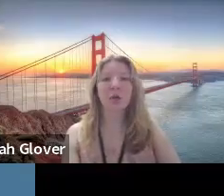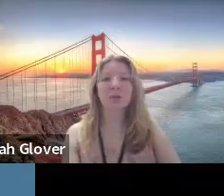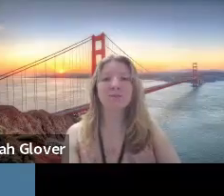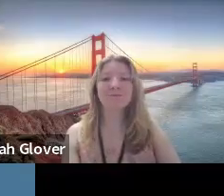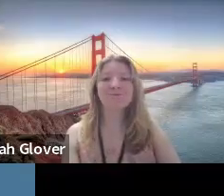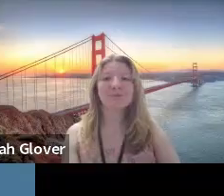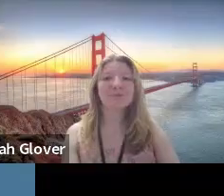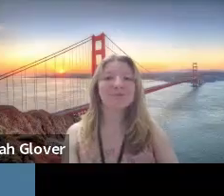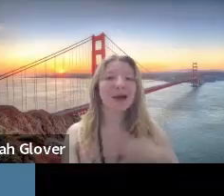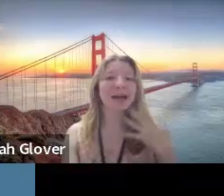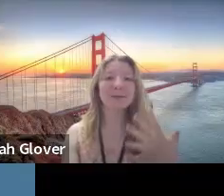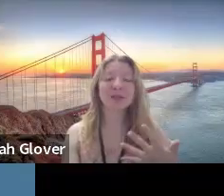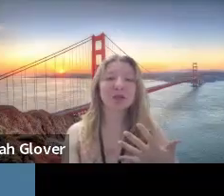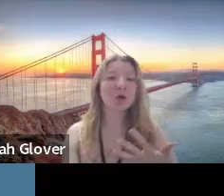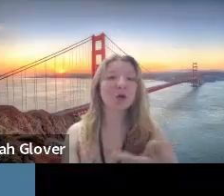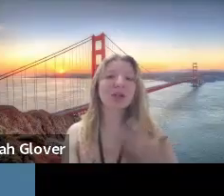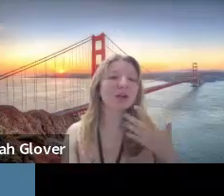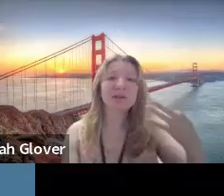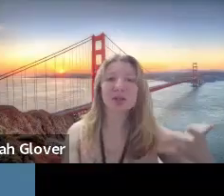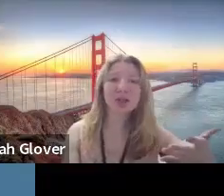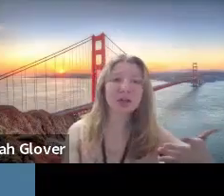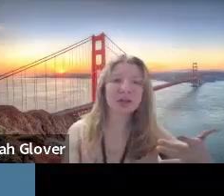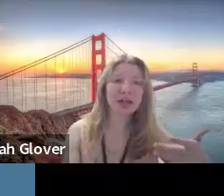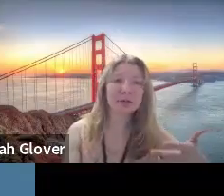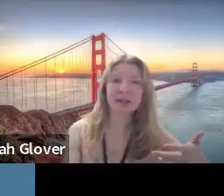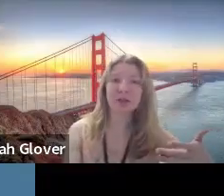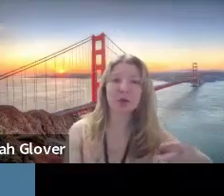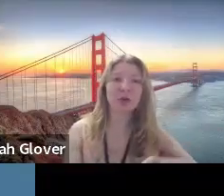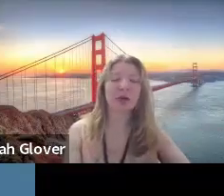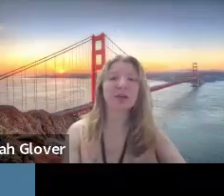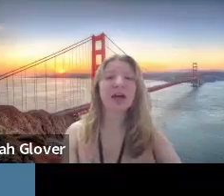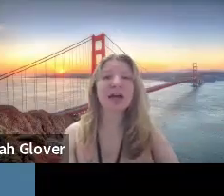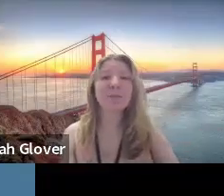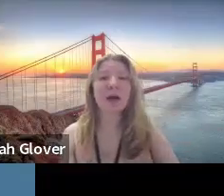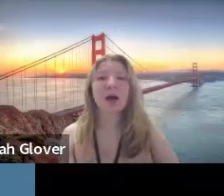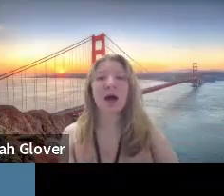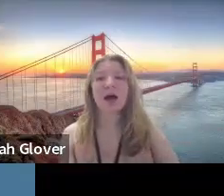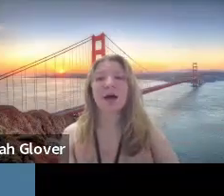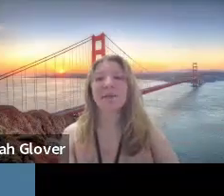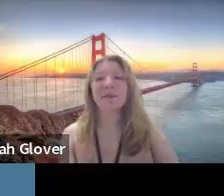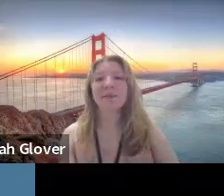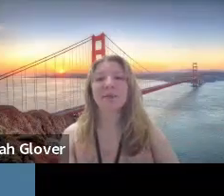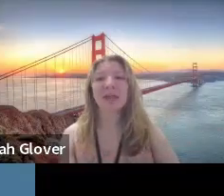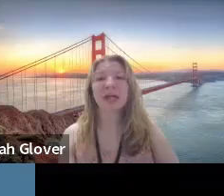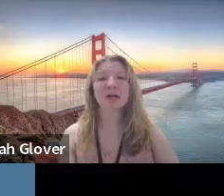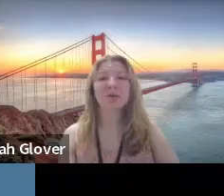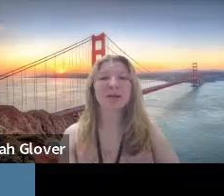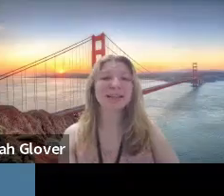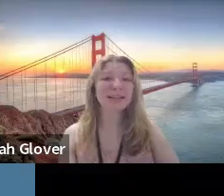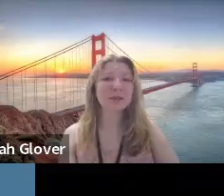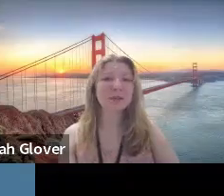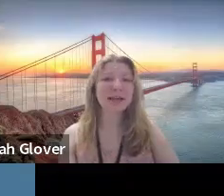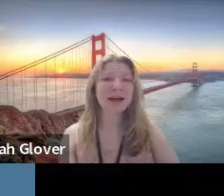a lot of the people I work with our own housed, so they are moving around a lot.